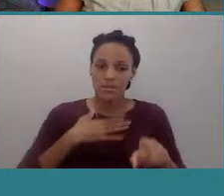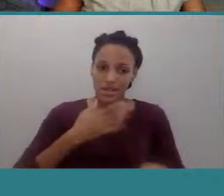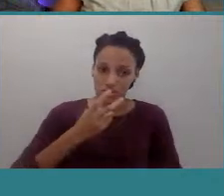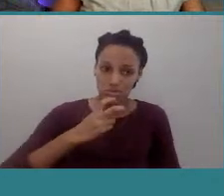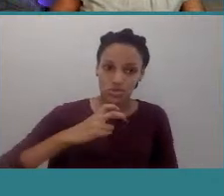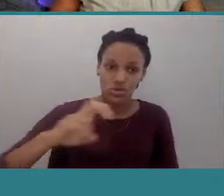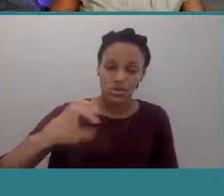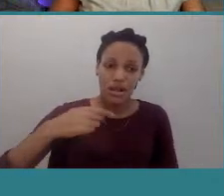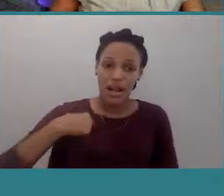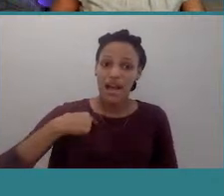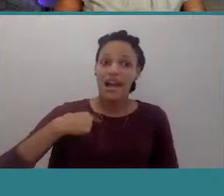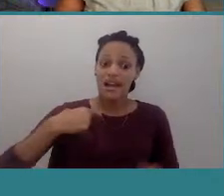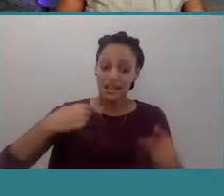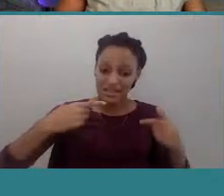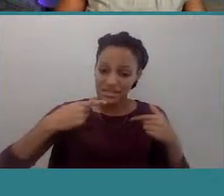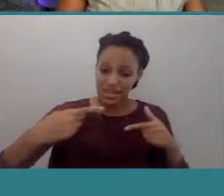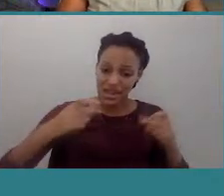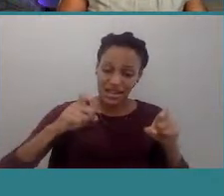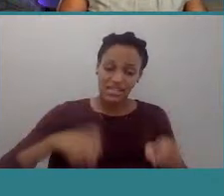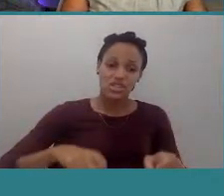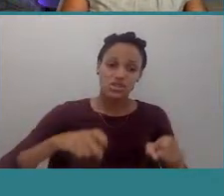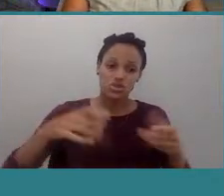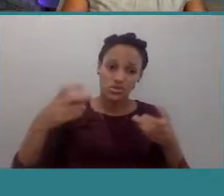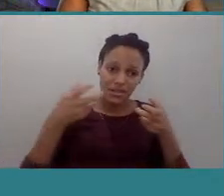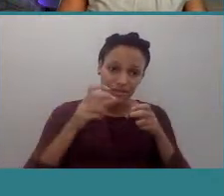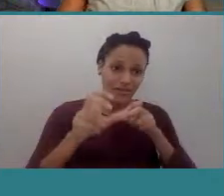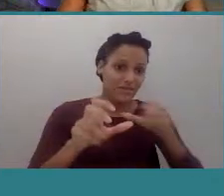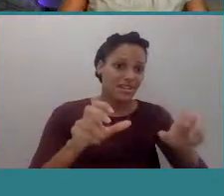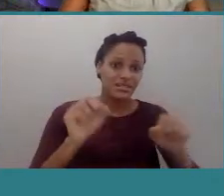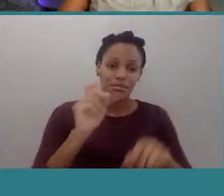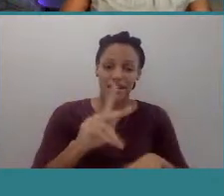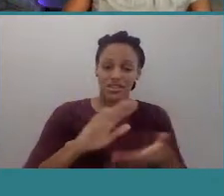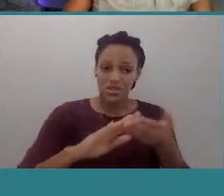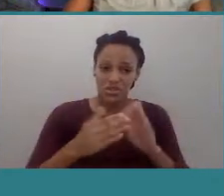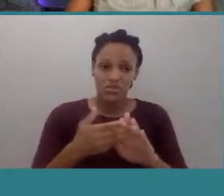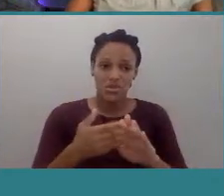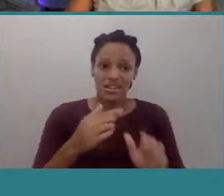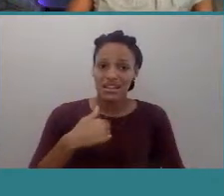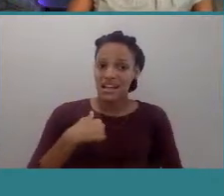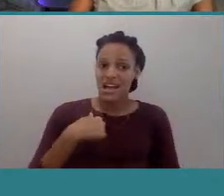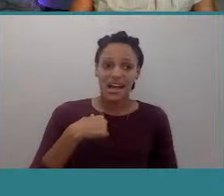might find something that I wrote before, might be a big hit. I reposted a little clip